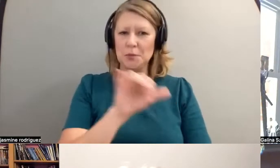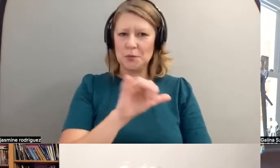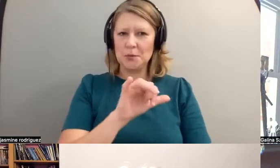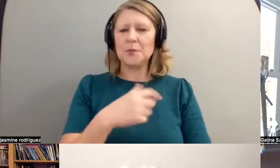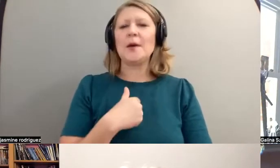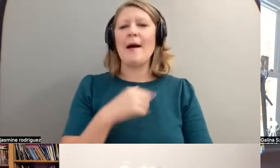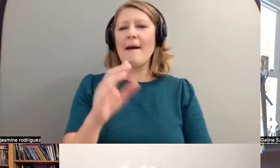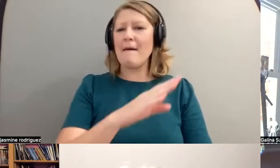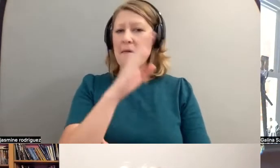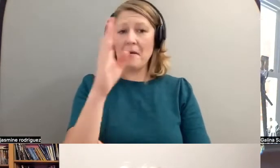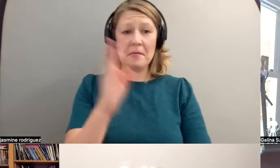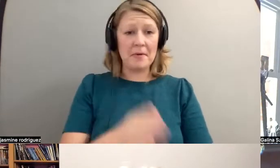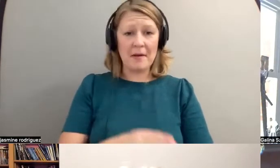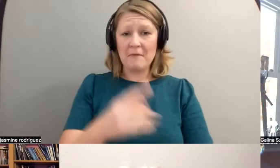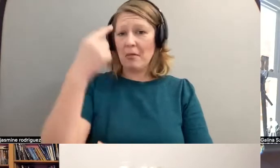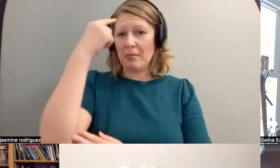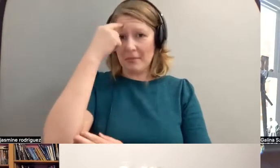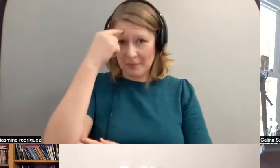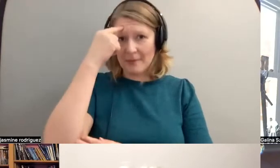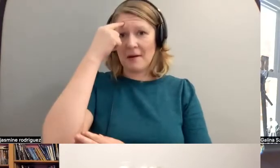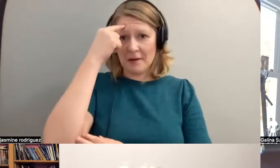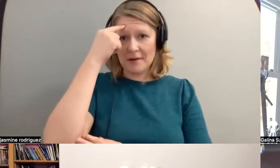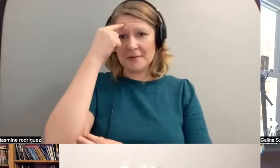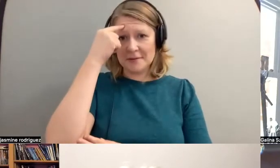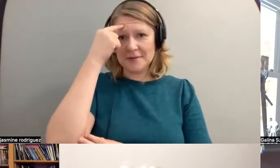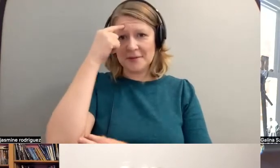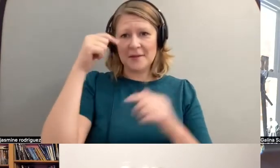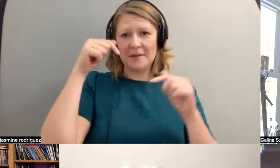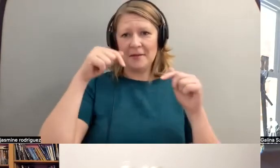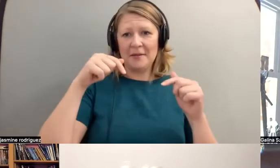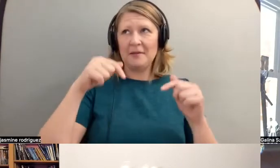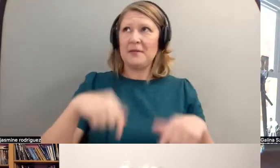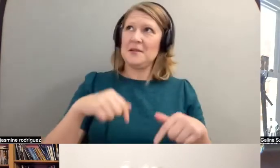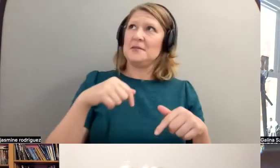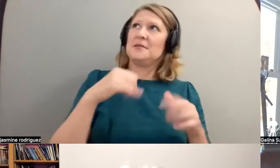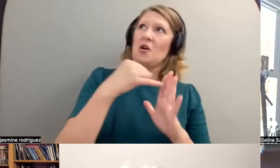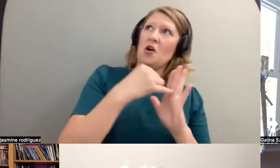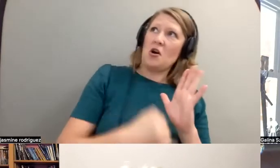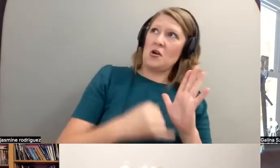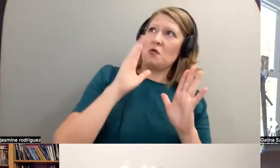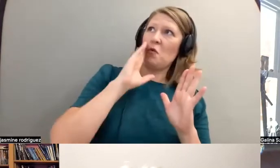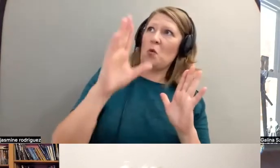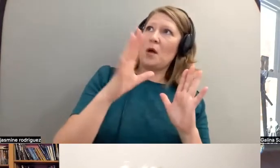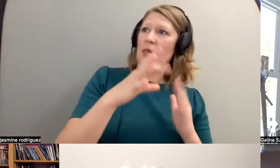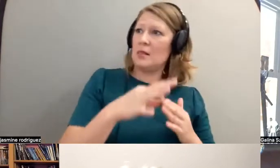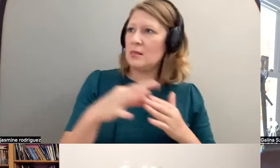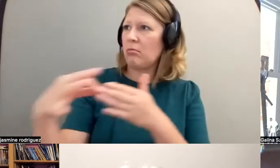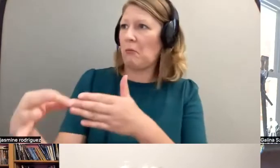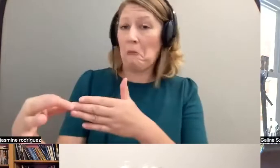thought about this type of connection, I always saw myself as a scientist,